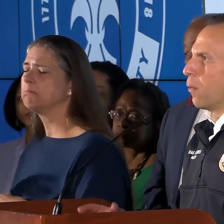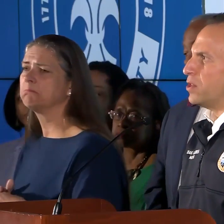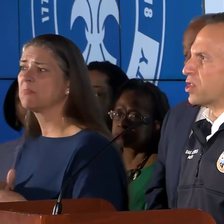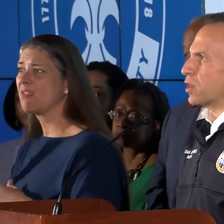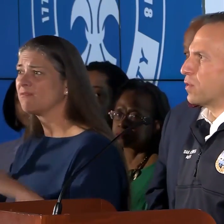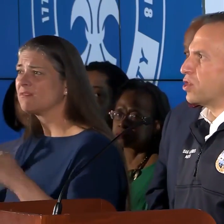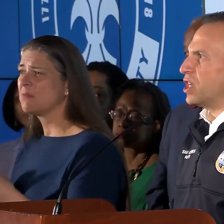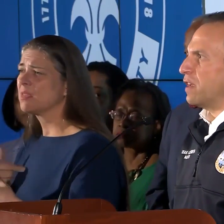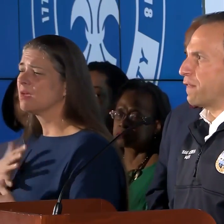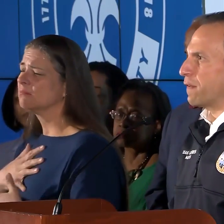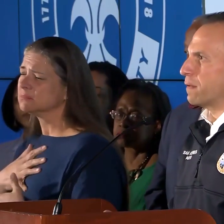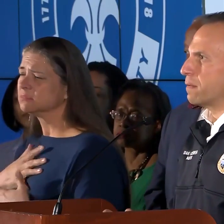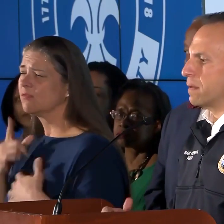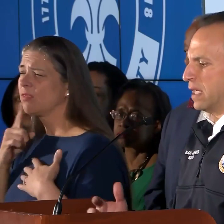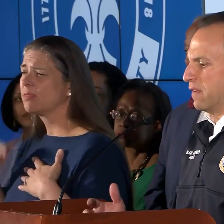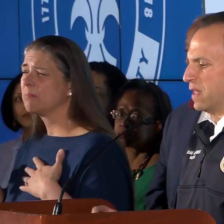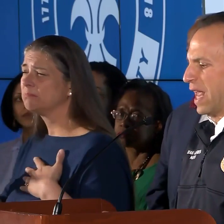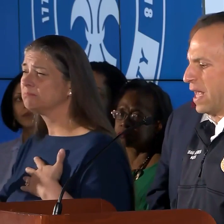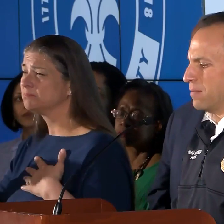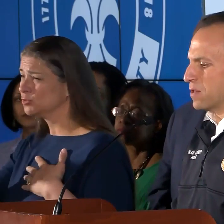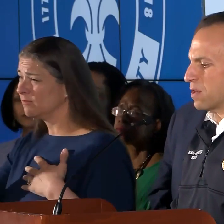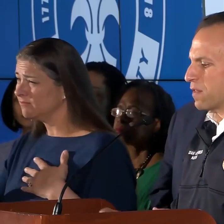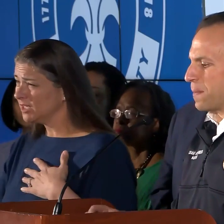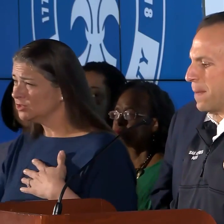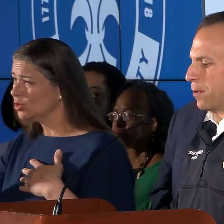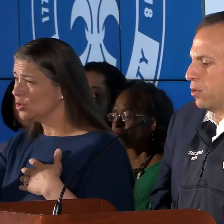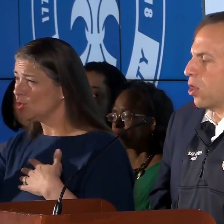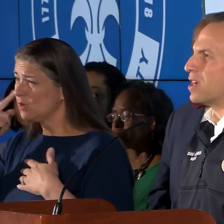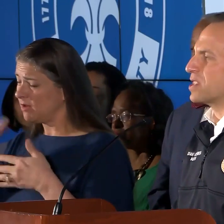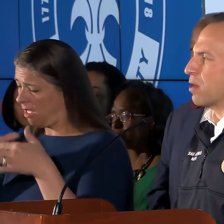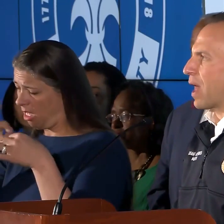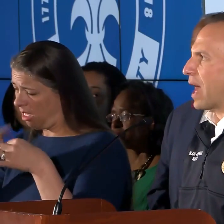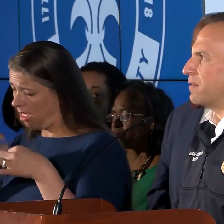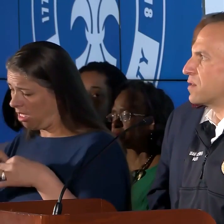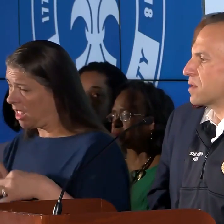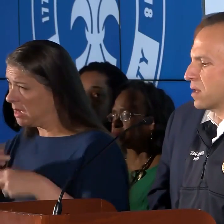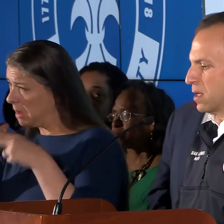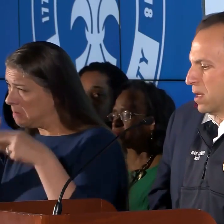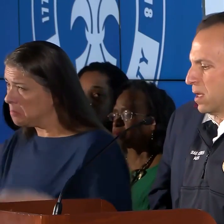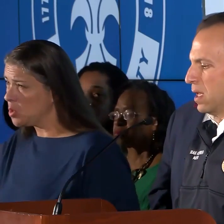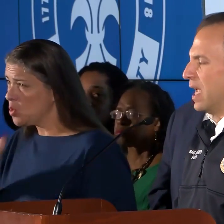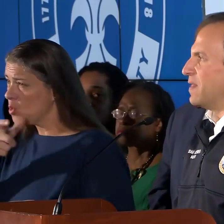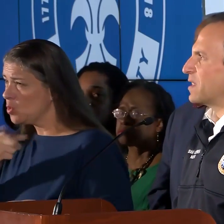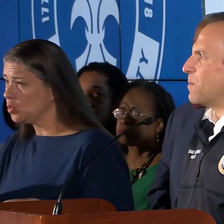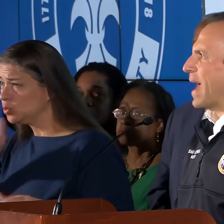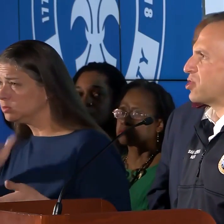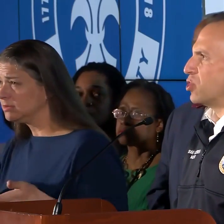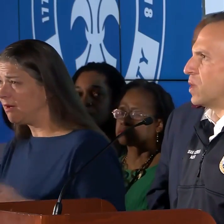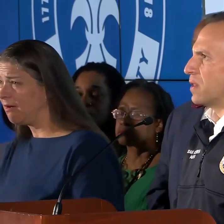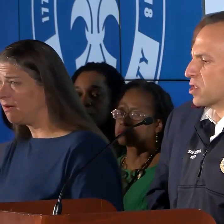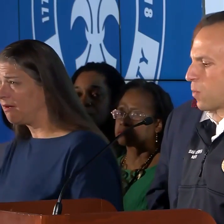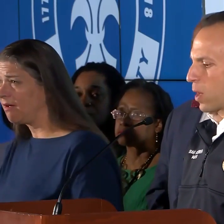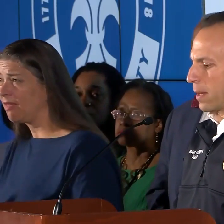We just heard the chief give the names of the people who lost their lives in this mass shooting this morning.